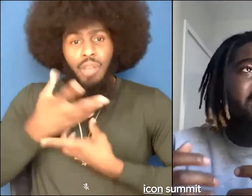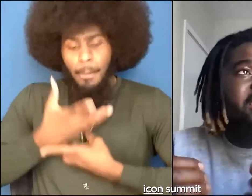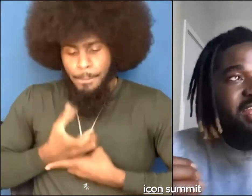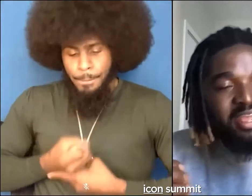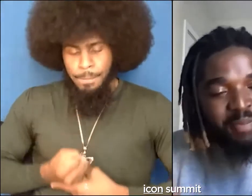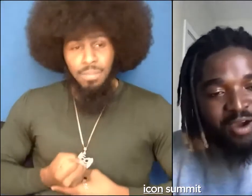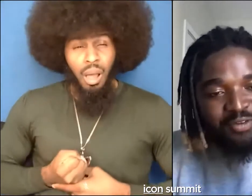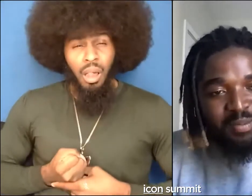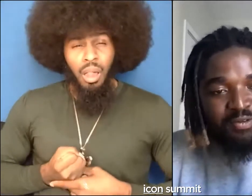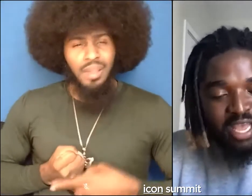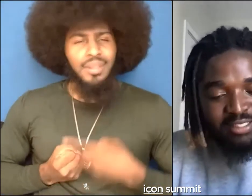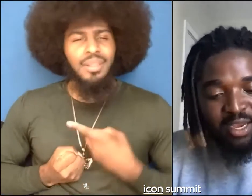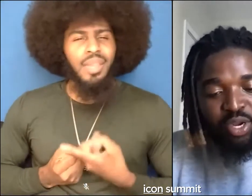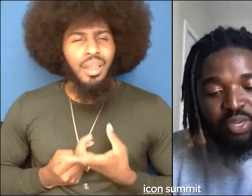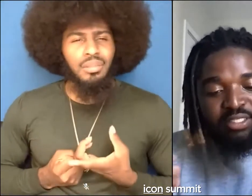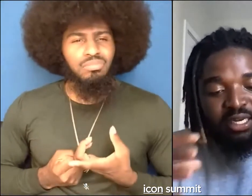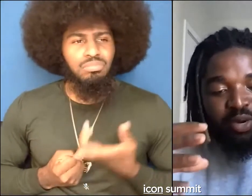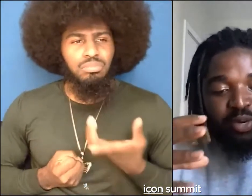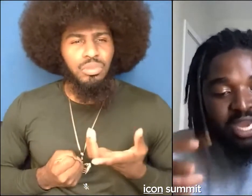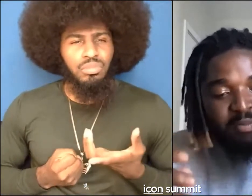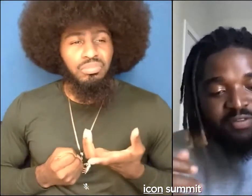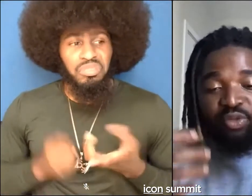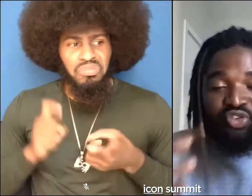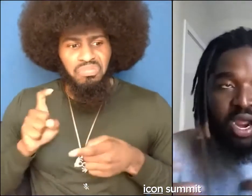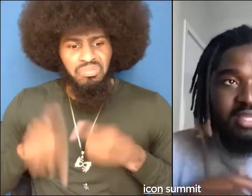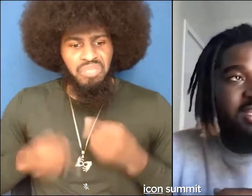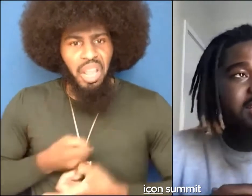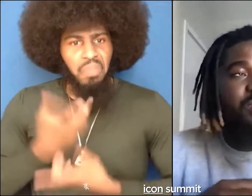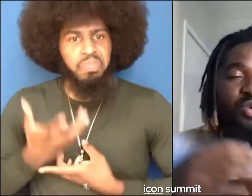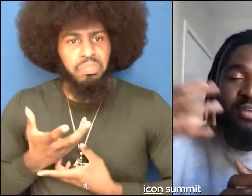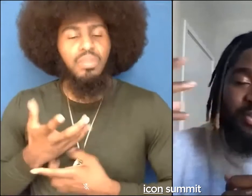A powerful example of that is that when numb even with drugs, that we don't want to feel